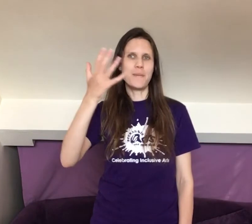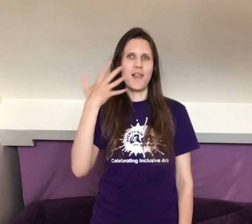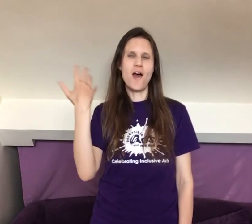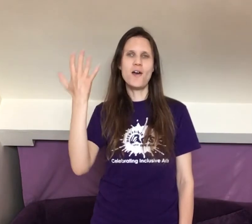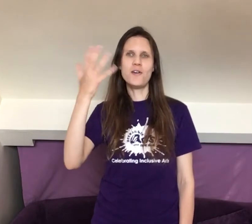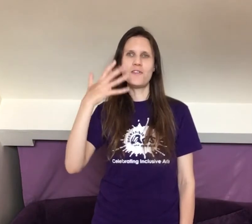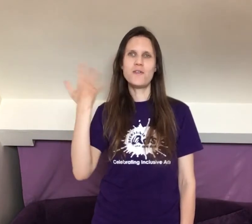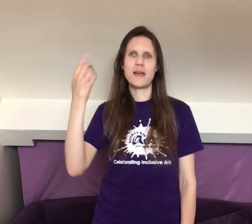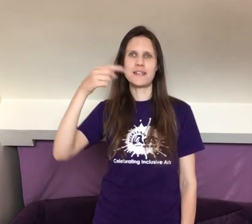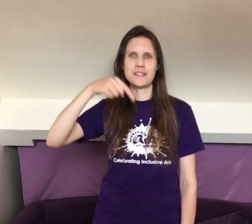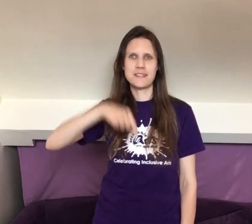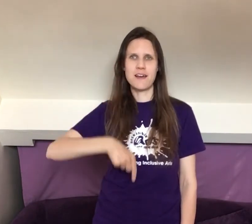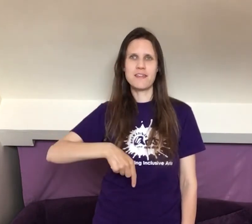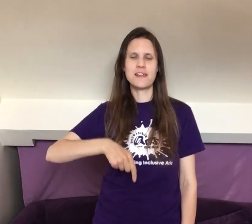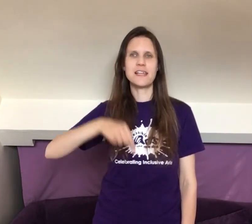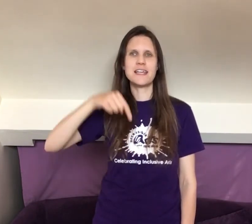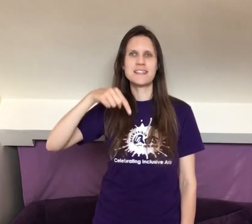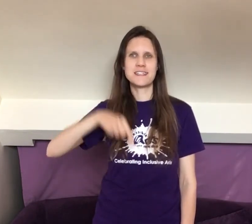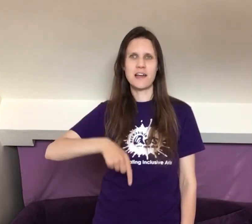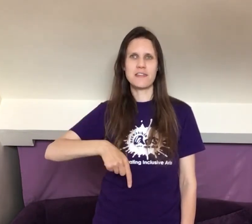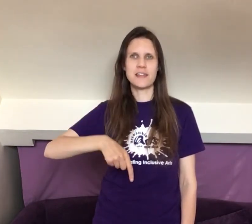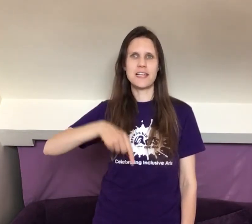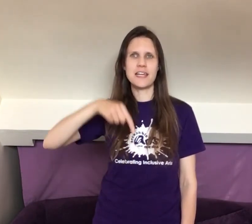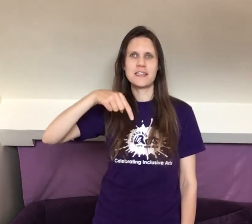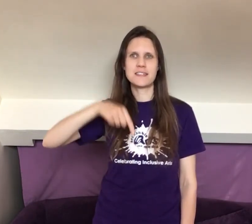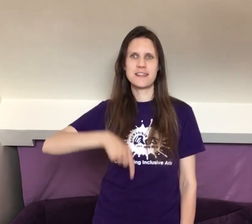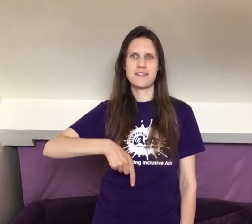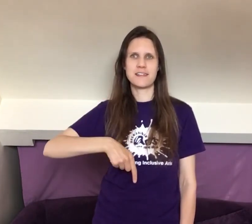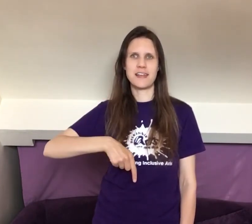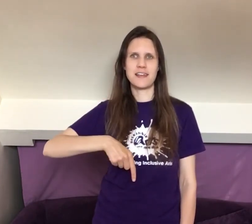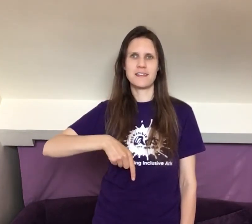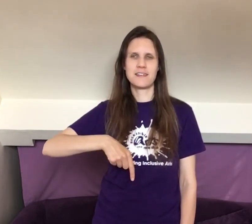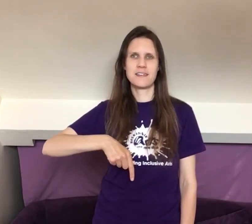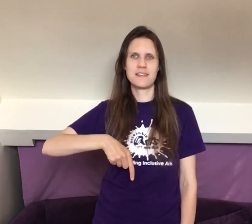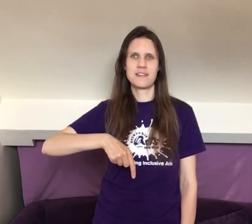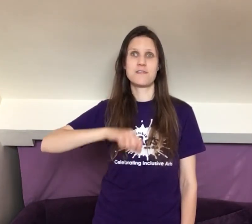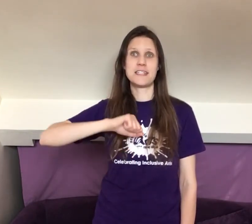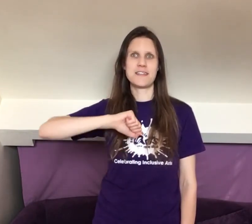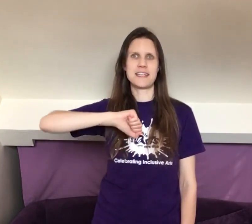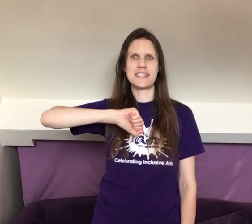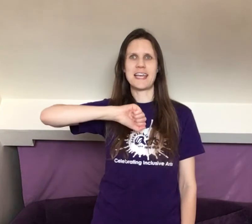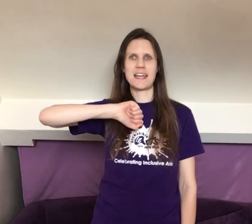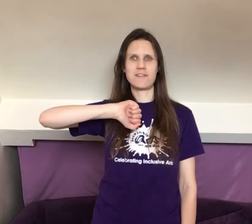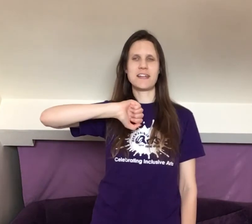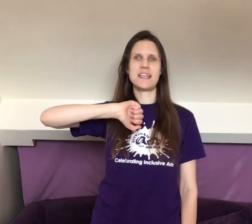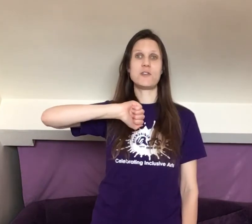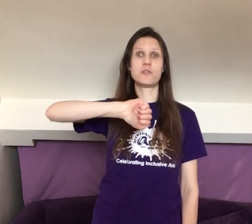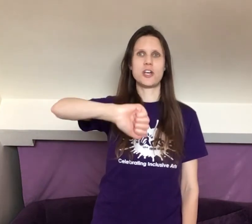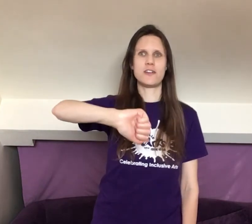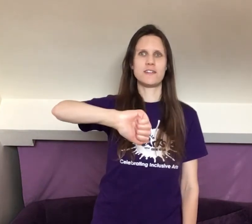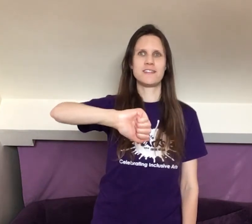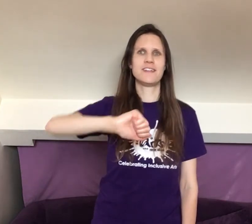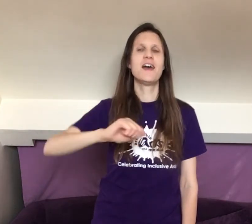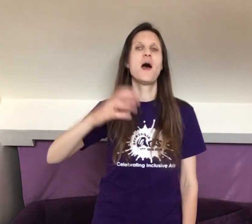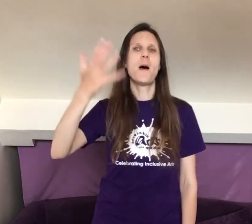Blow the wind southerly, southerly, southerly. Three southerlys again. Ready? Your turn.